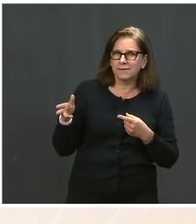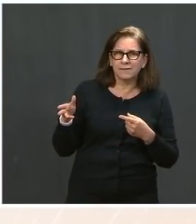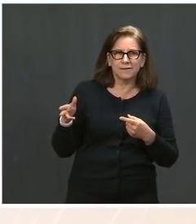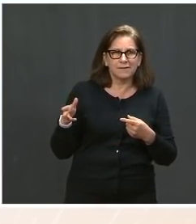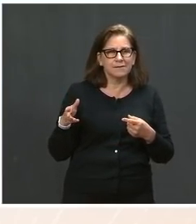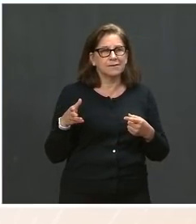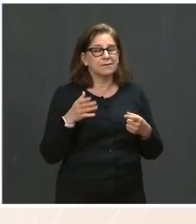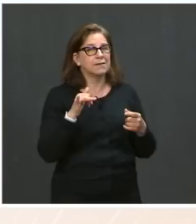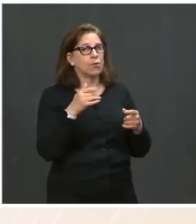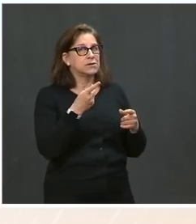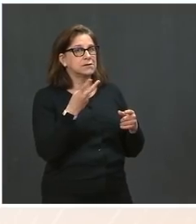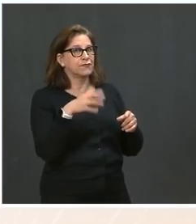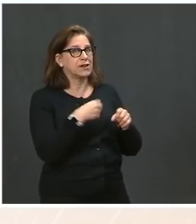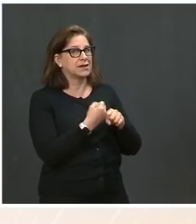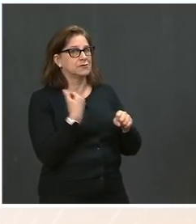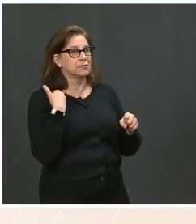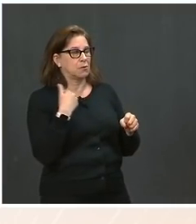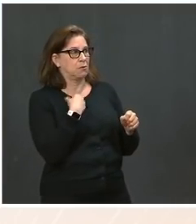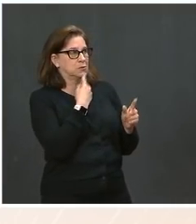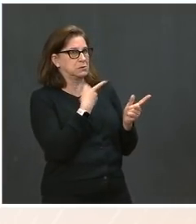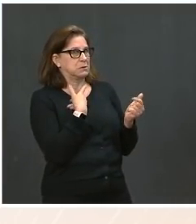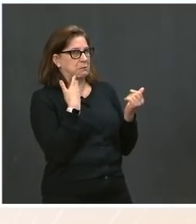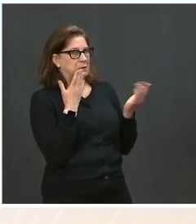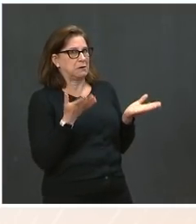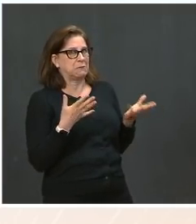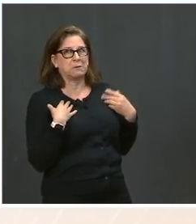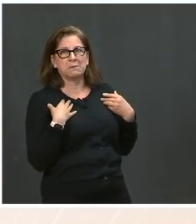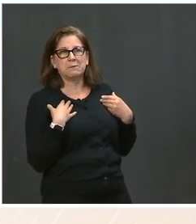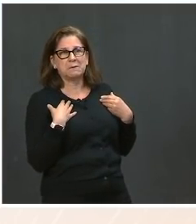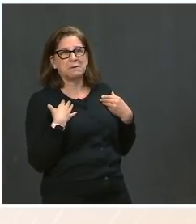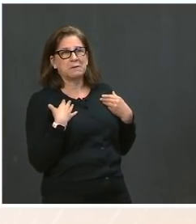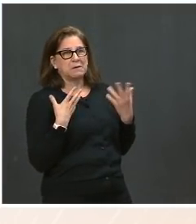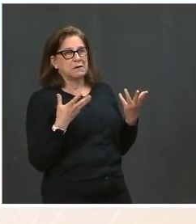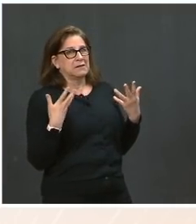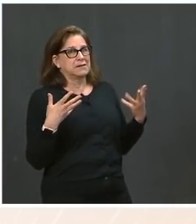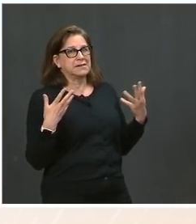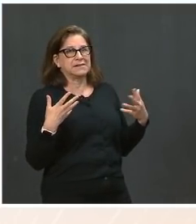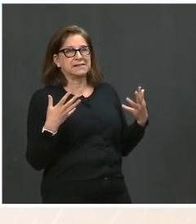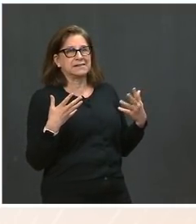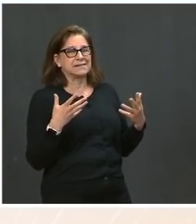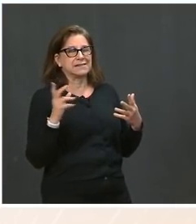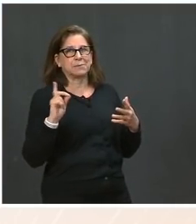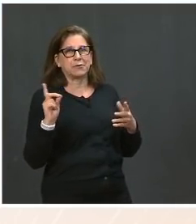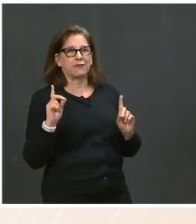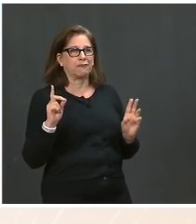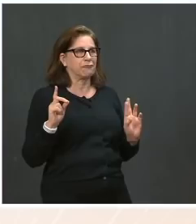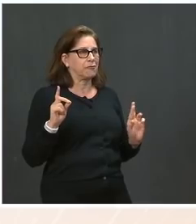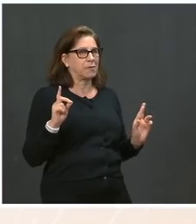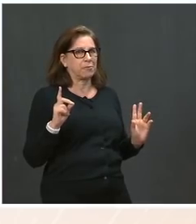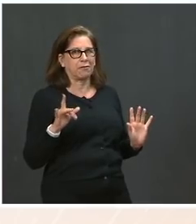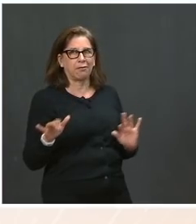I said, "Oh, I don't know. There's so much polarization. It's difficult in Congress to get consensus."